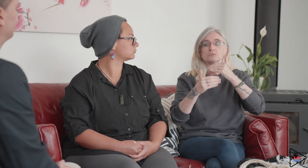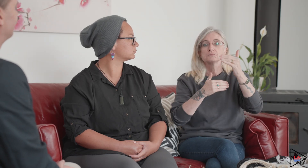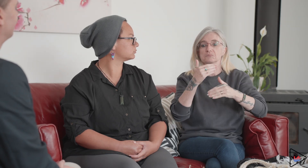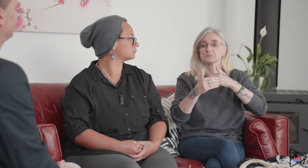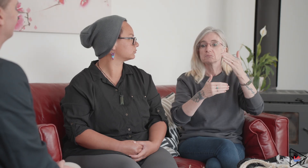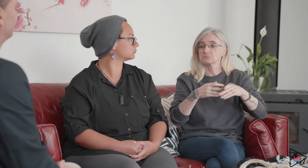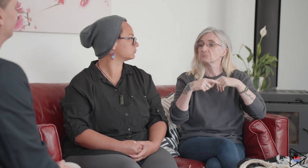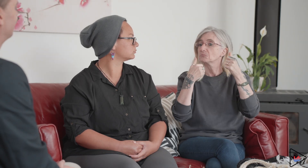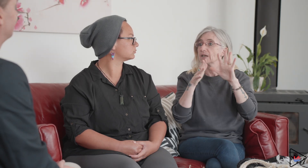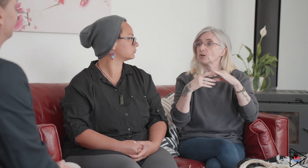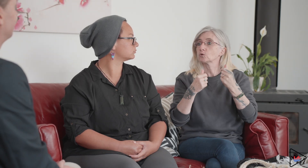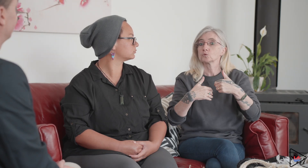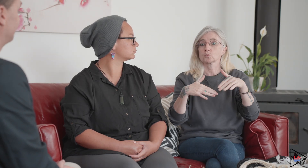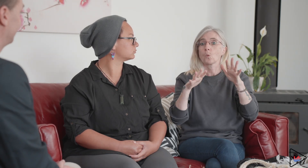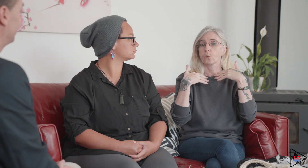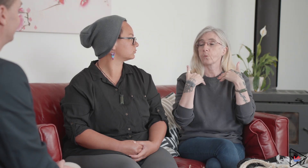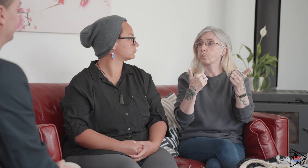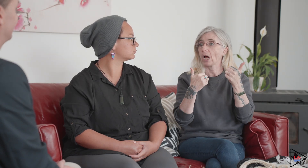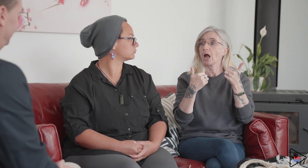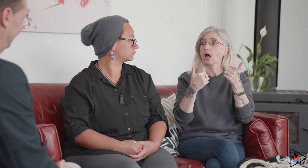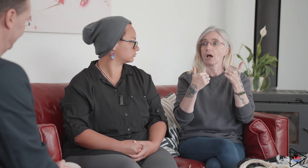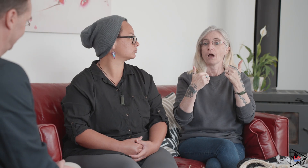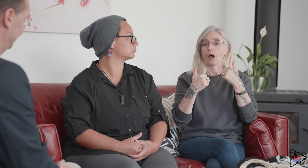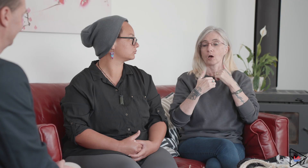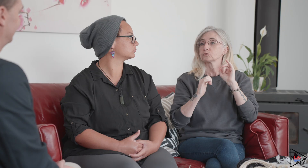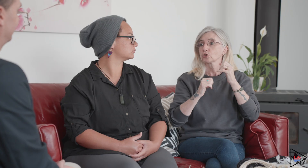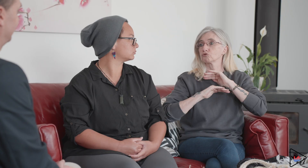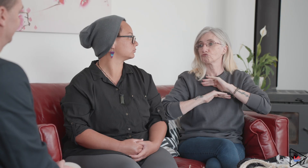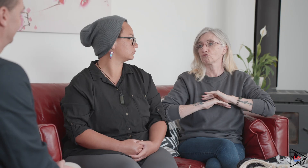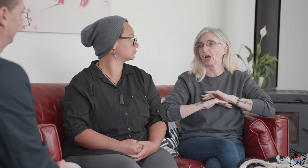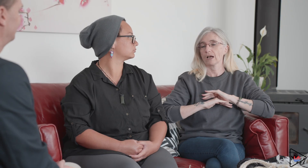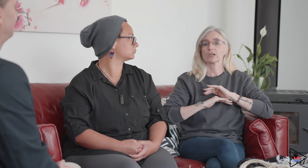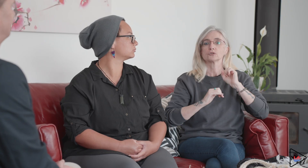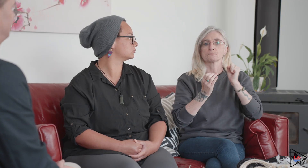assignments and for those sorts of things. And that's how it progressed and it worked well,